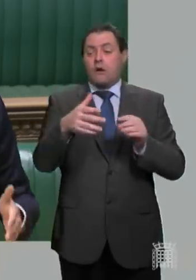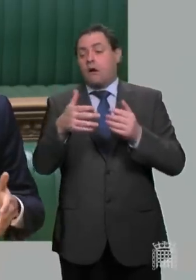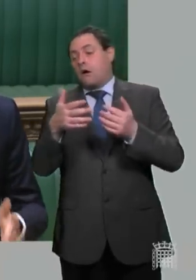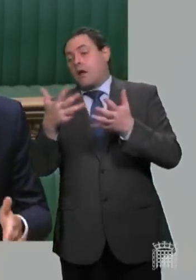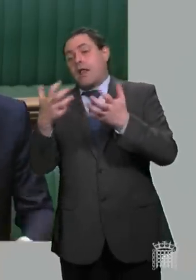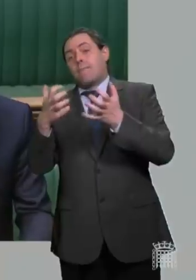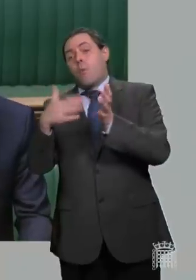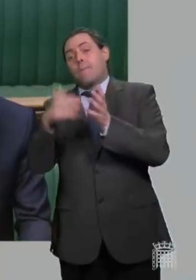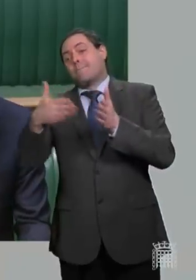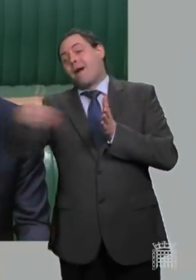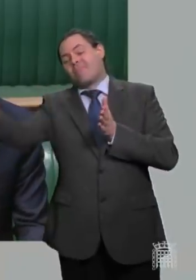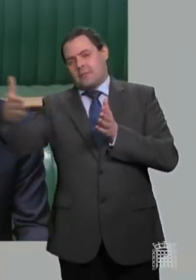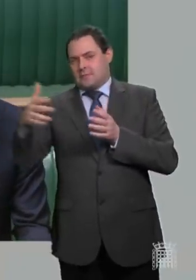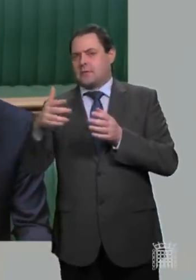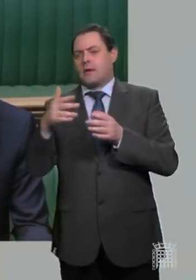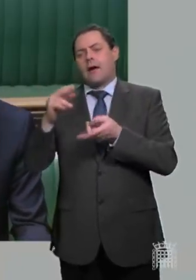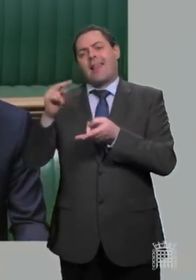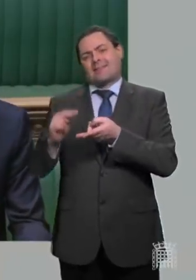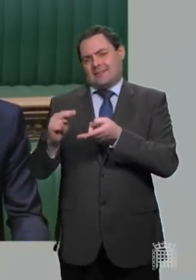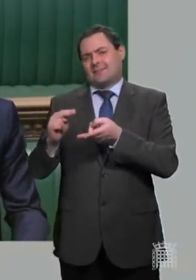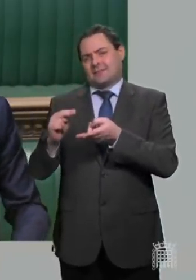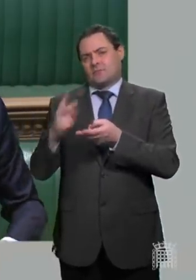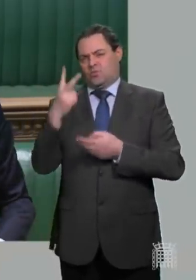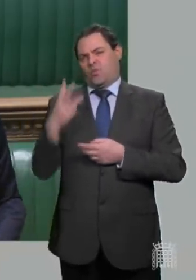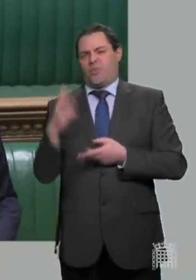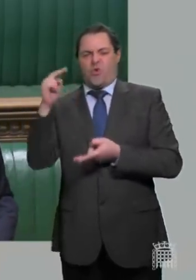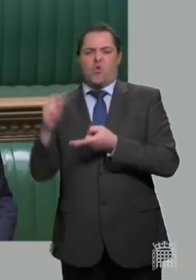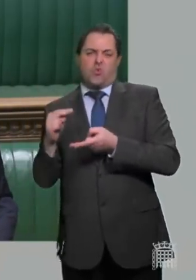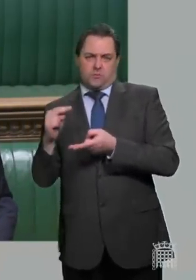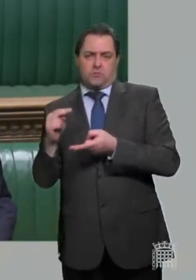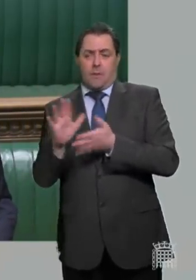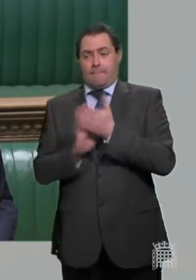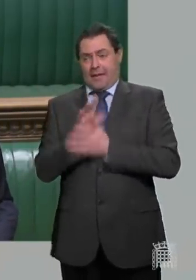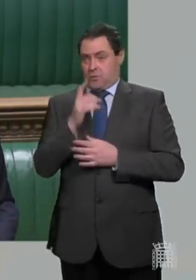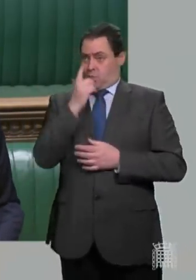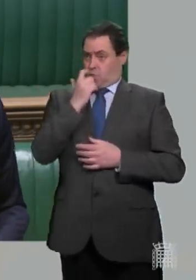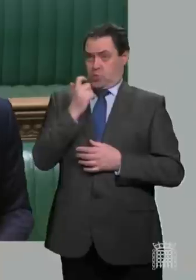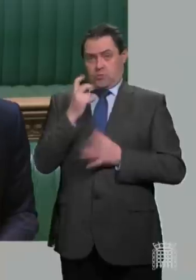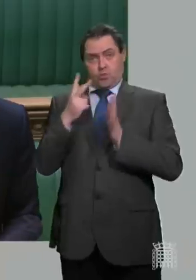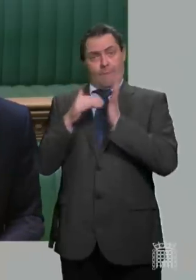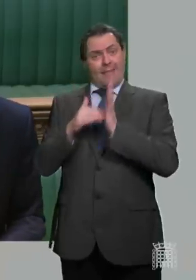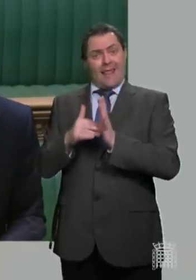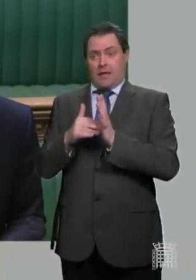will still be discounted by two thirds, up to a value of £2 million for closed businesses,